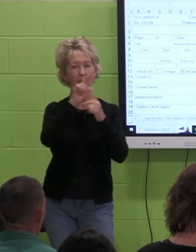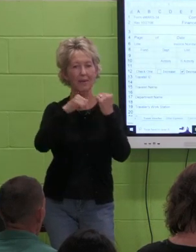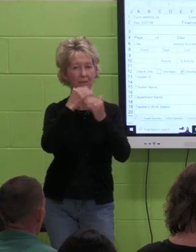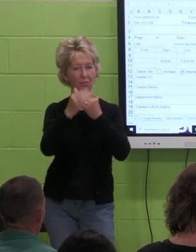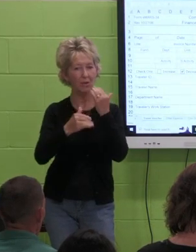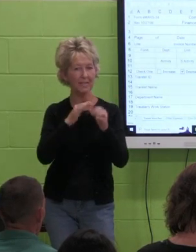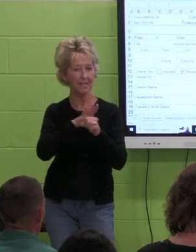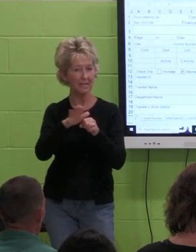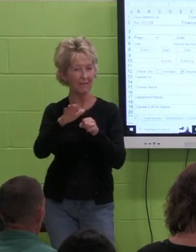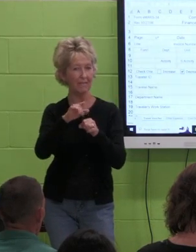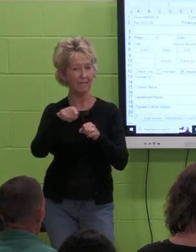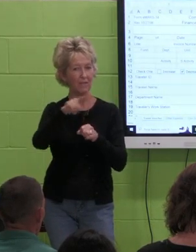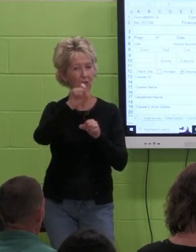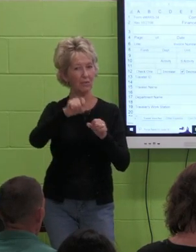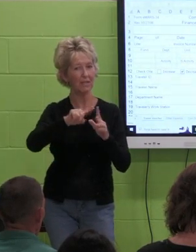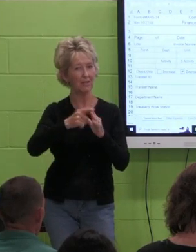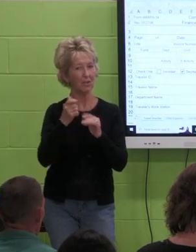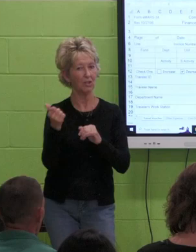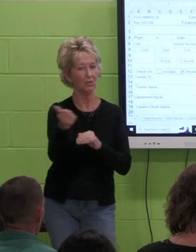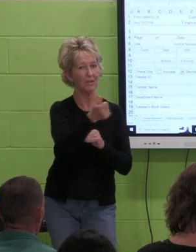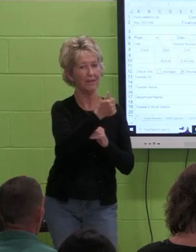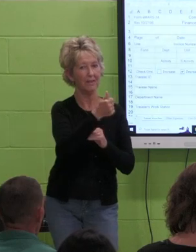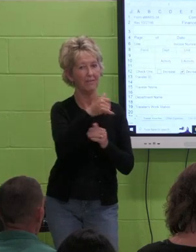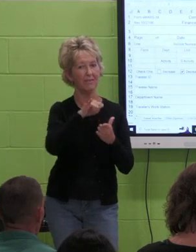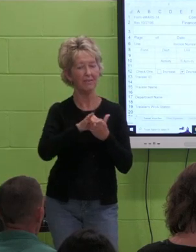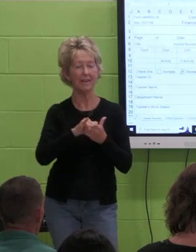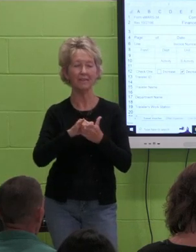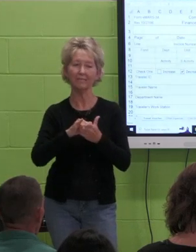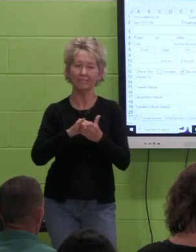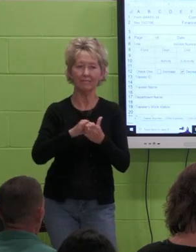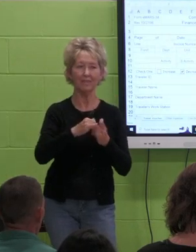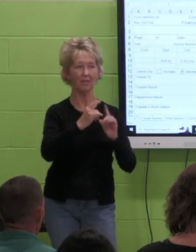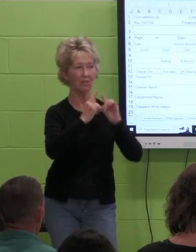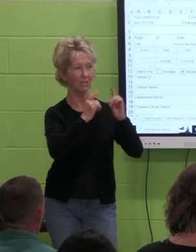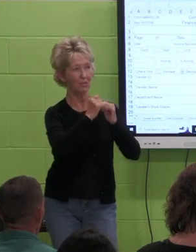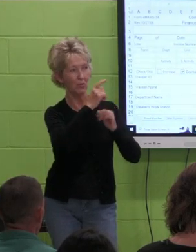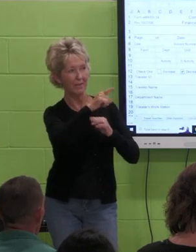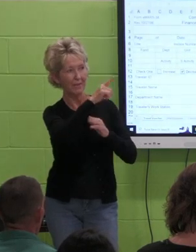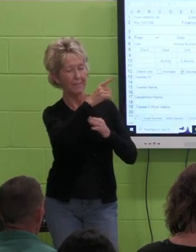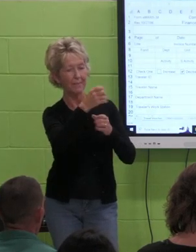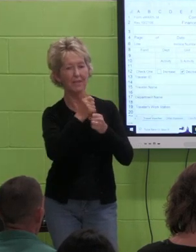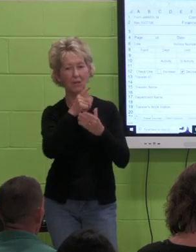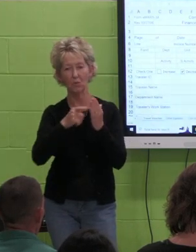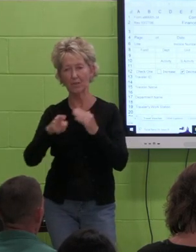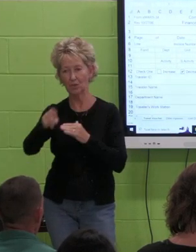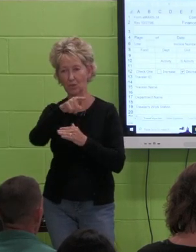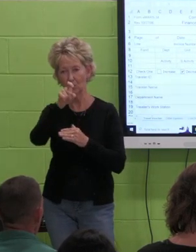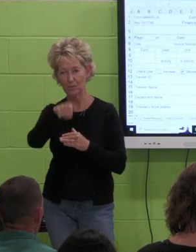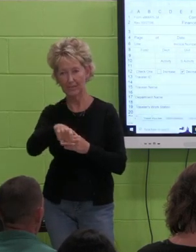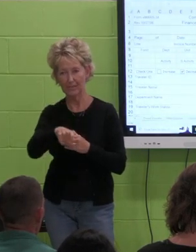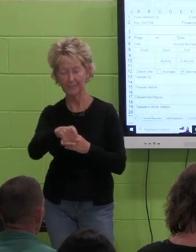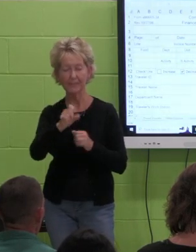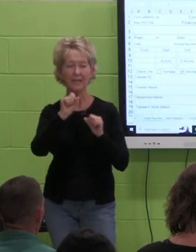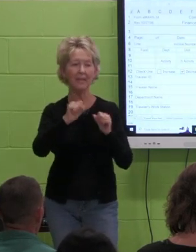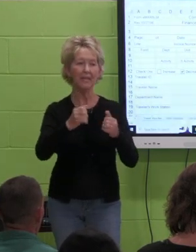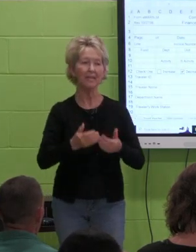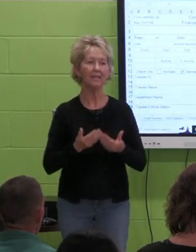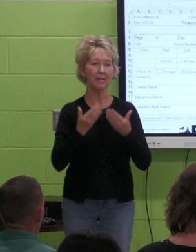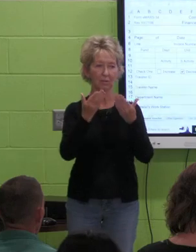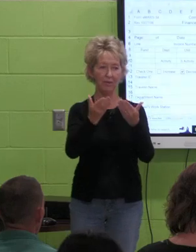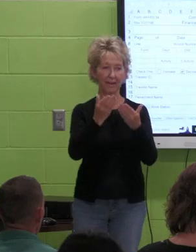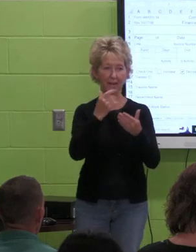that you can start that conversation and get what you and we can provide we are your central office